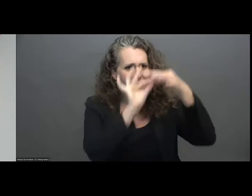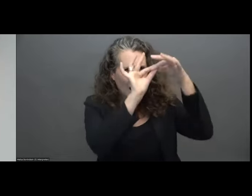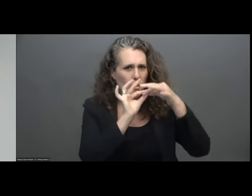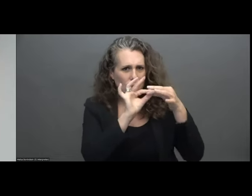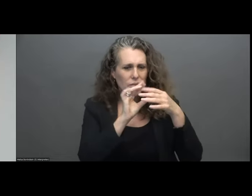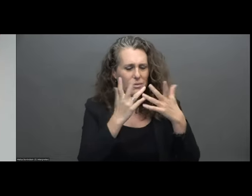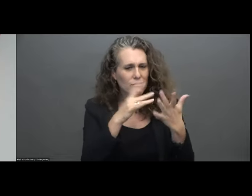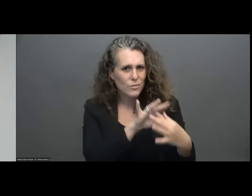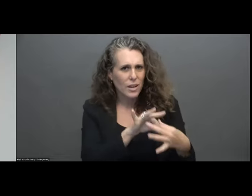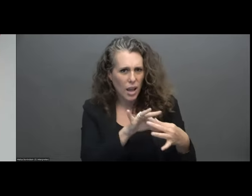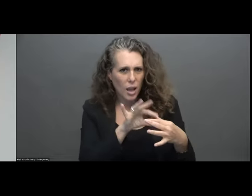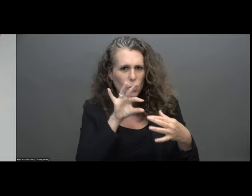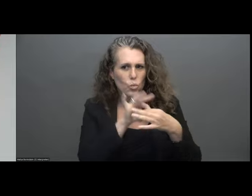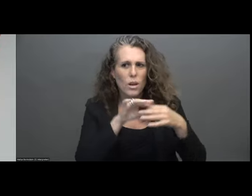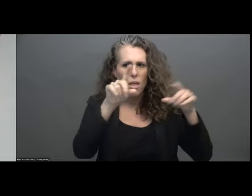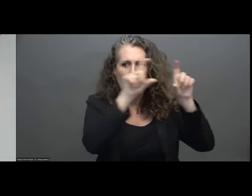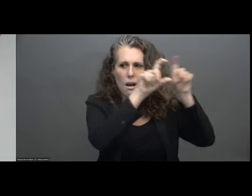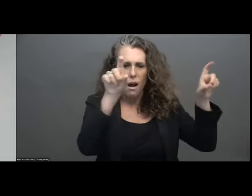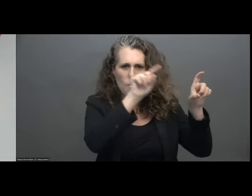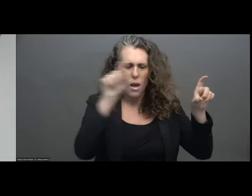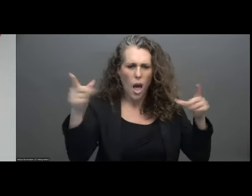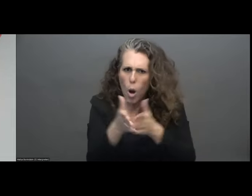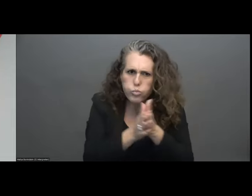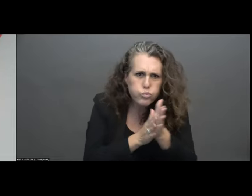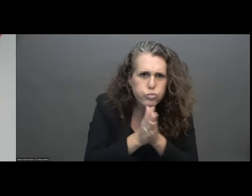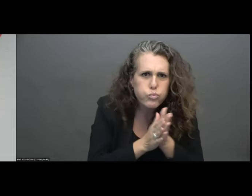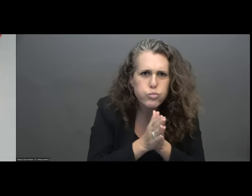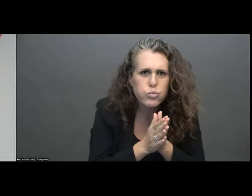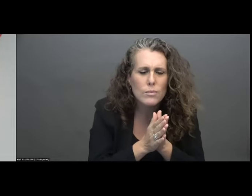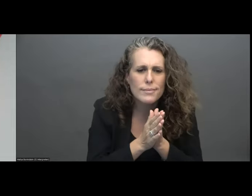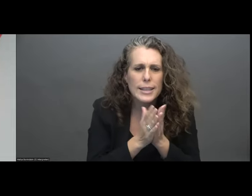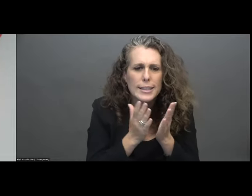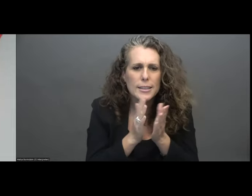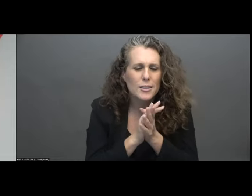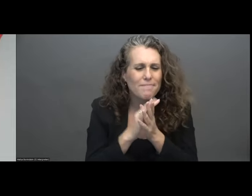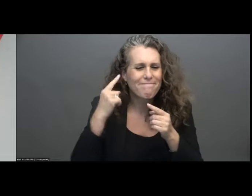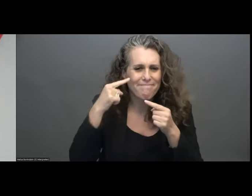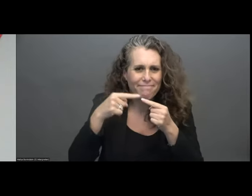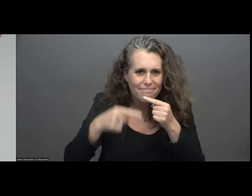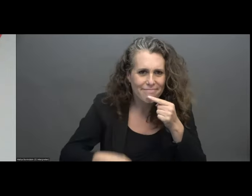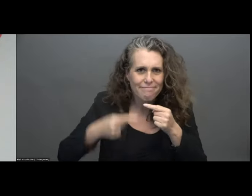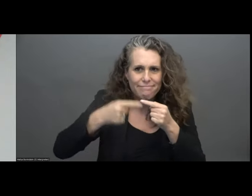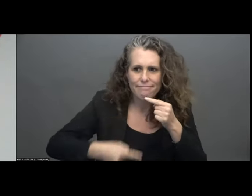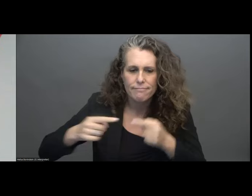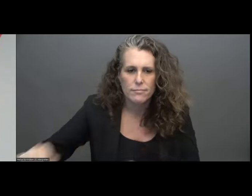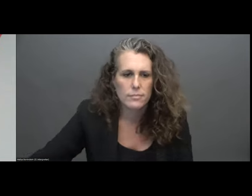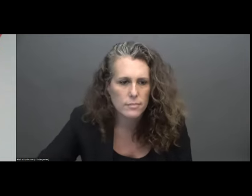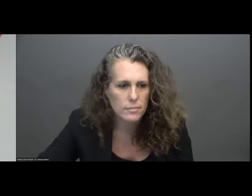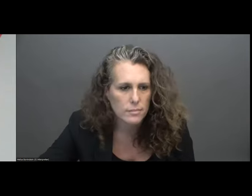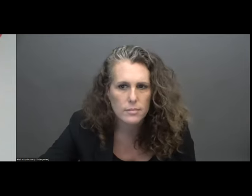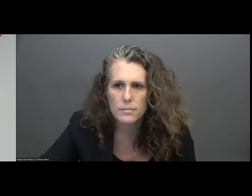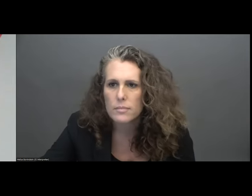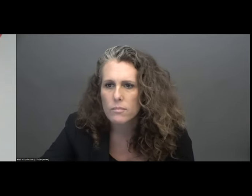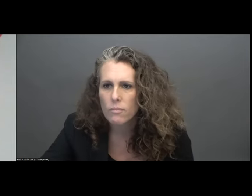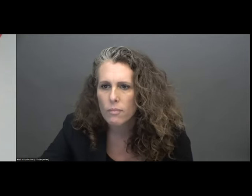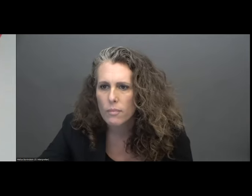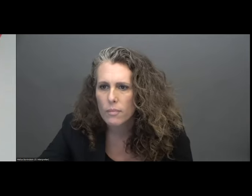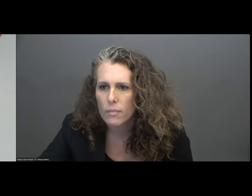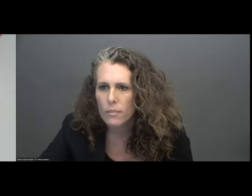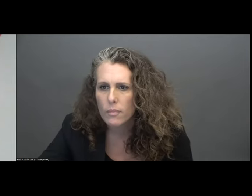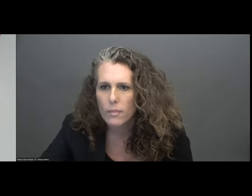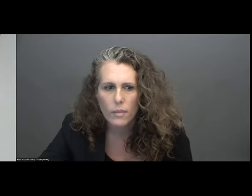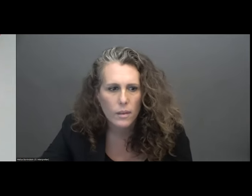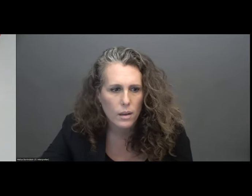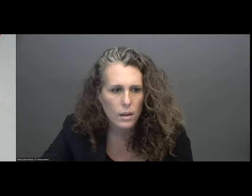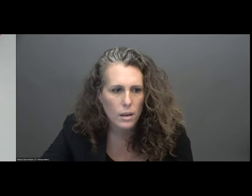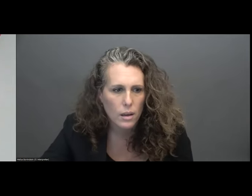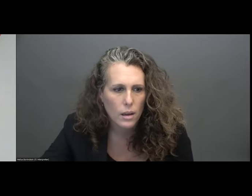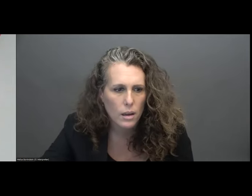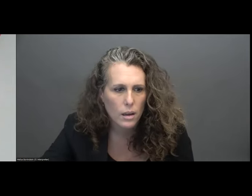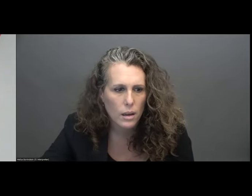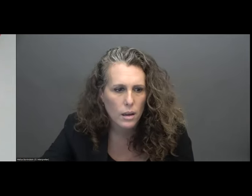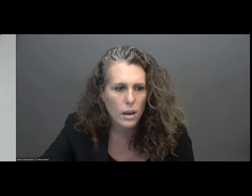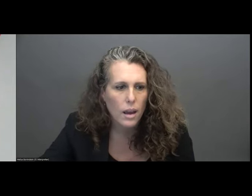that are willing to be more inclusive, but just don't know how.